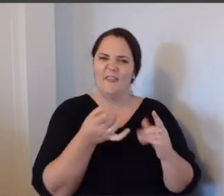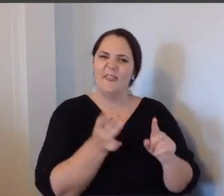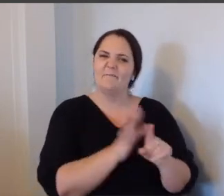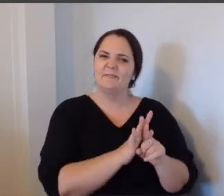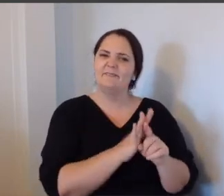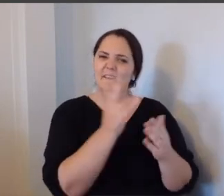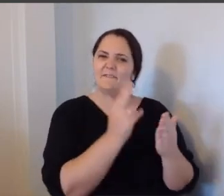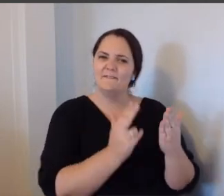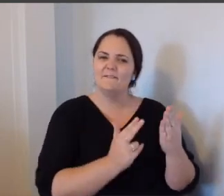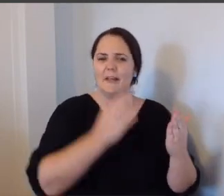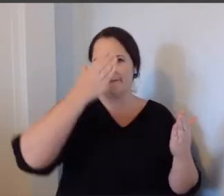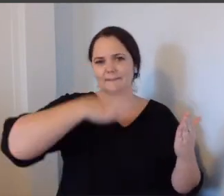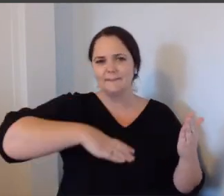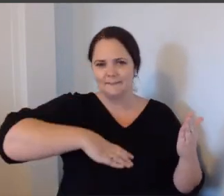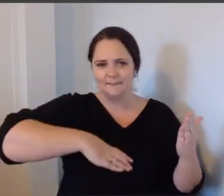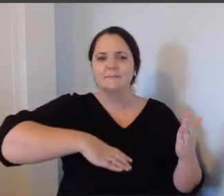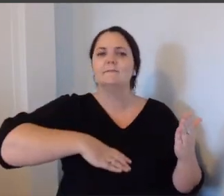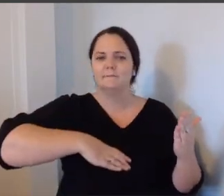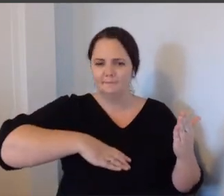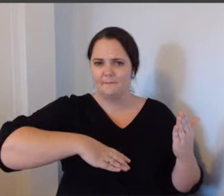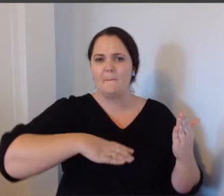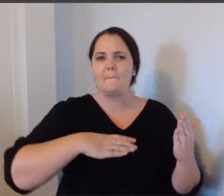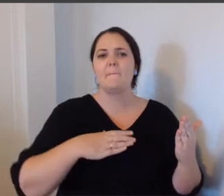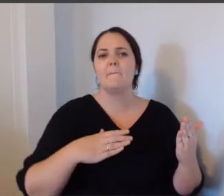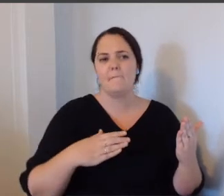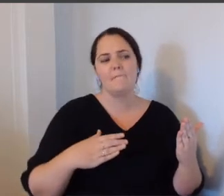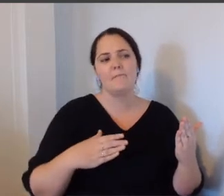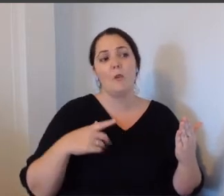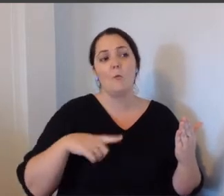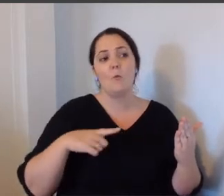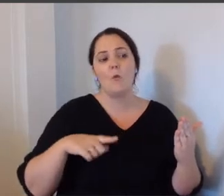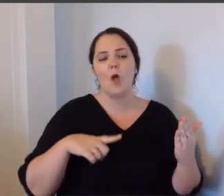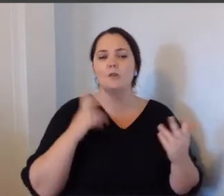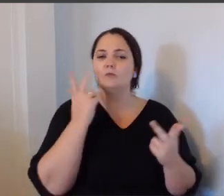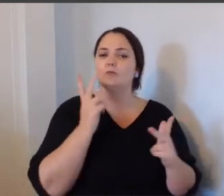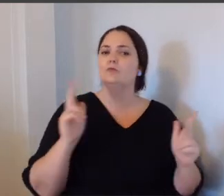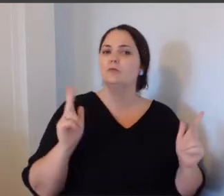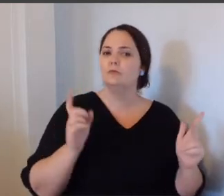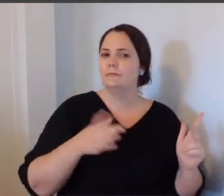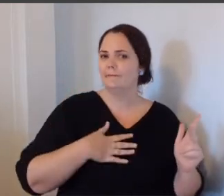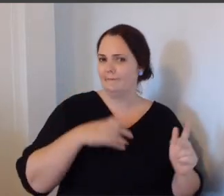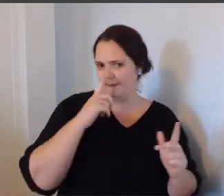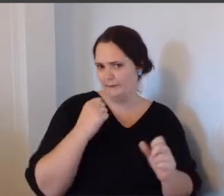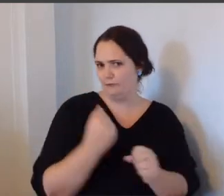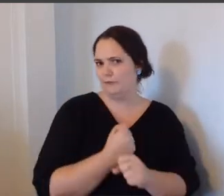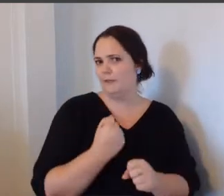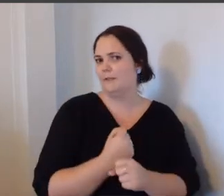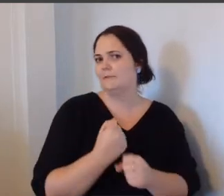but with viewers in mind. The self-portrait is as once a claim to and a representation of creativity